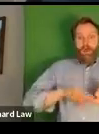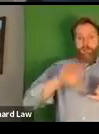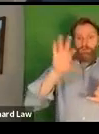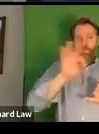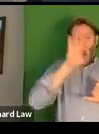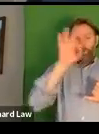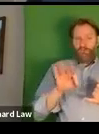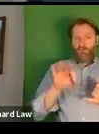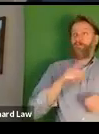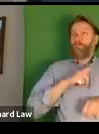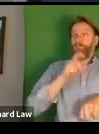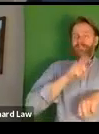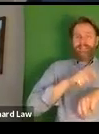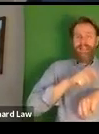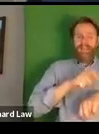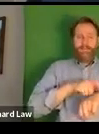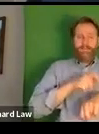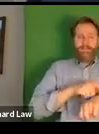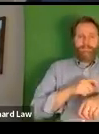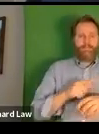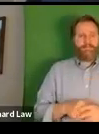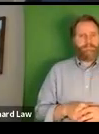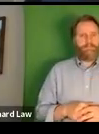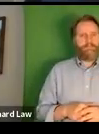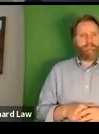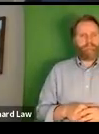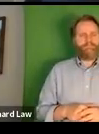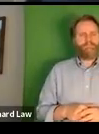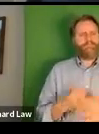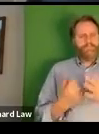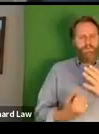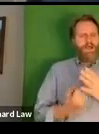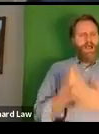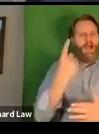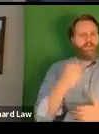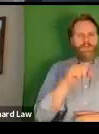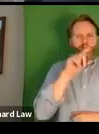topical at the moment there was a rather unexpected tweet from the official UK